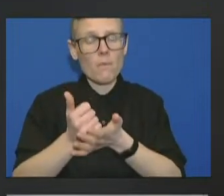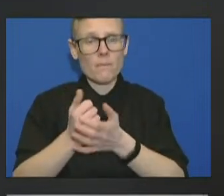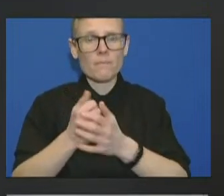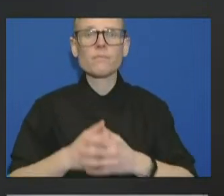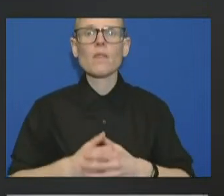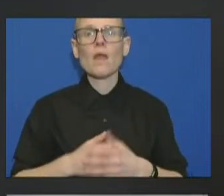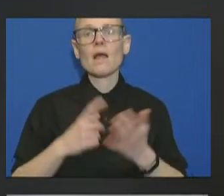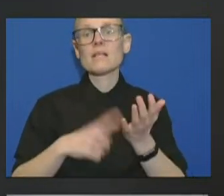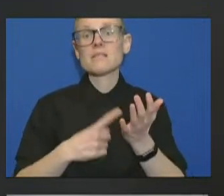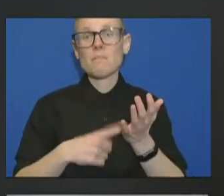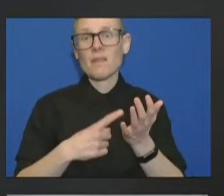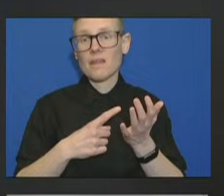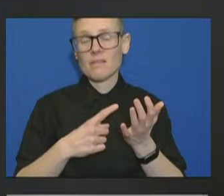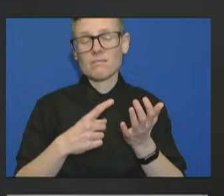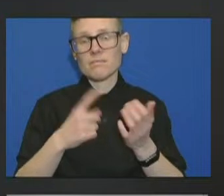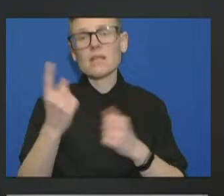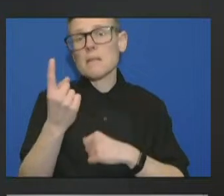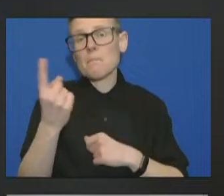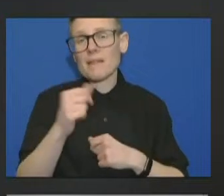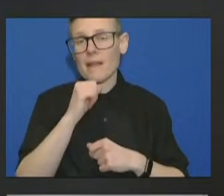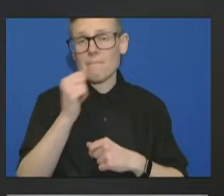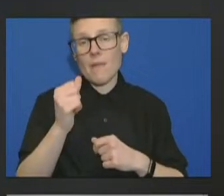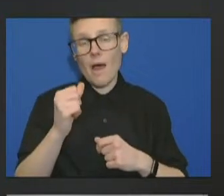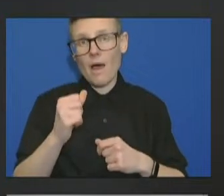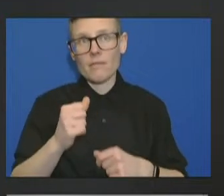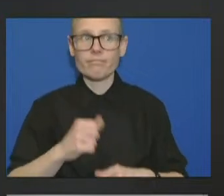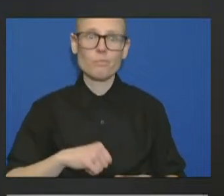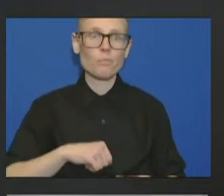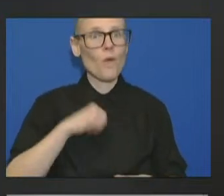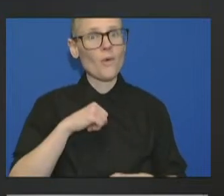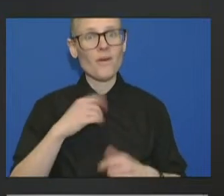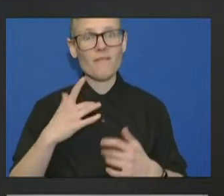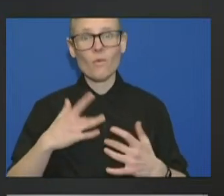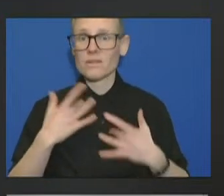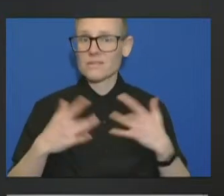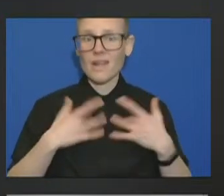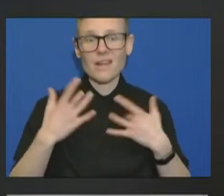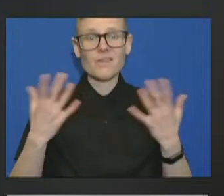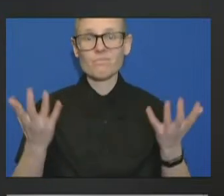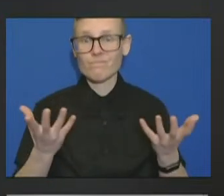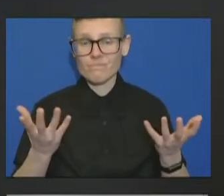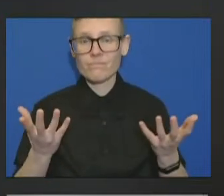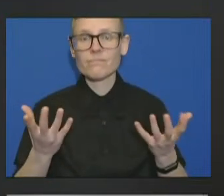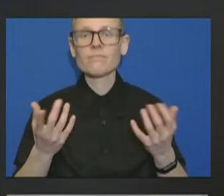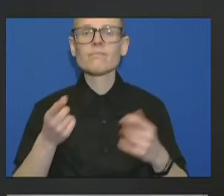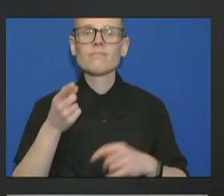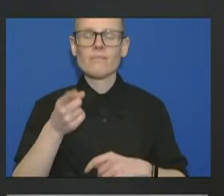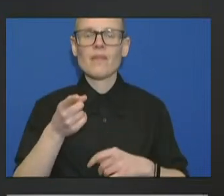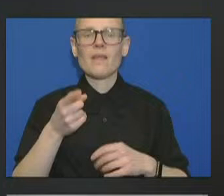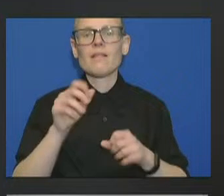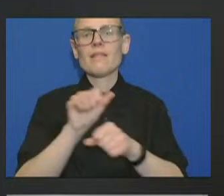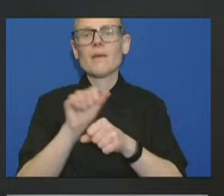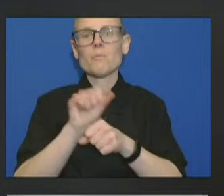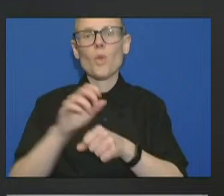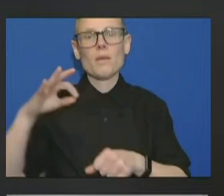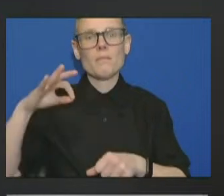agreements that really will will help. Something I'm not particularly proud of and that